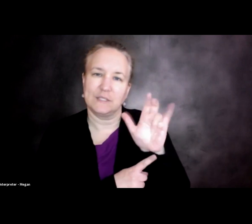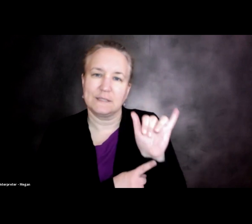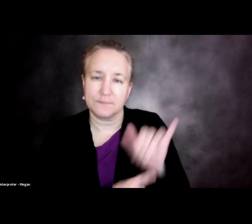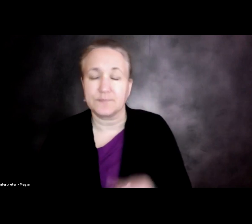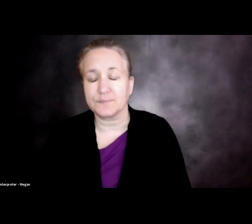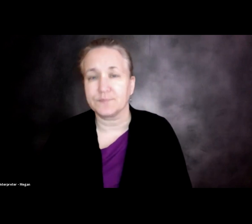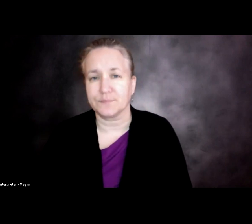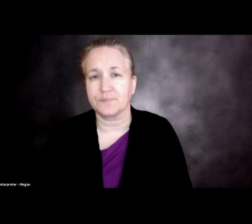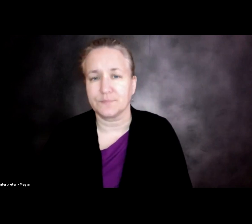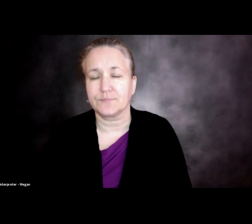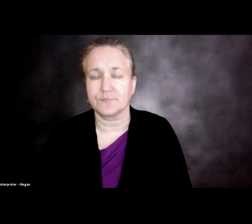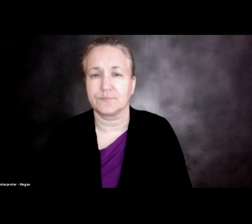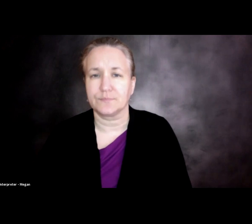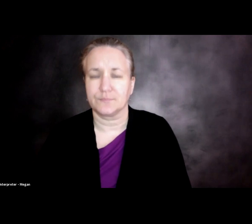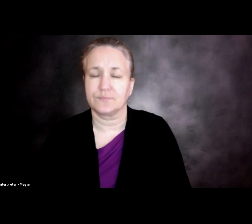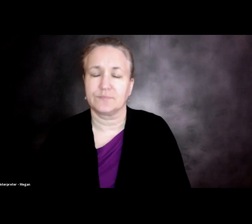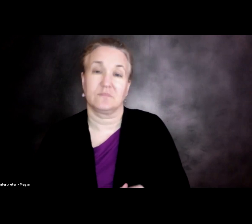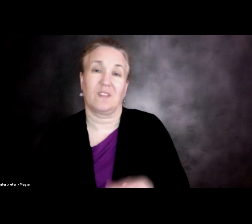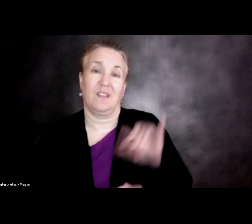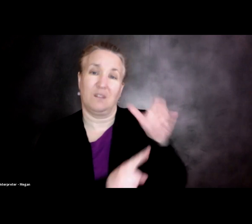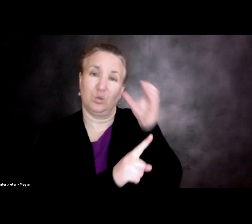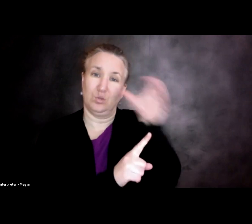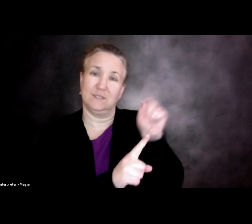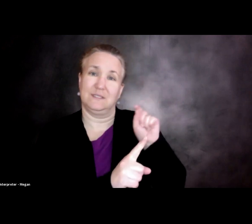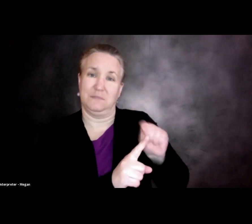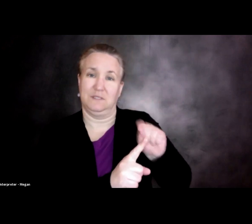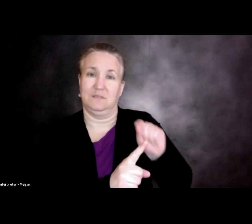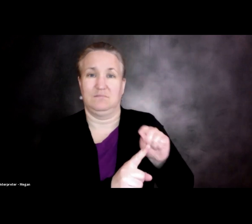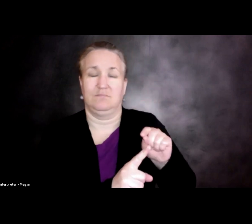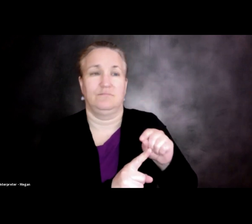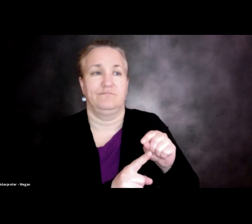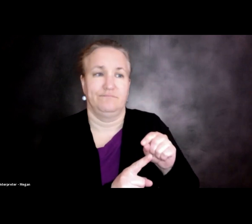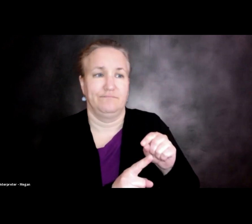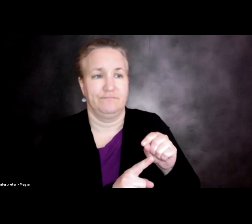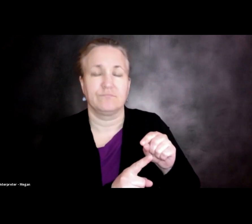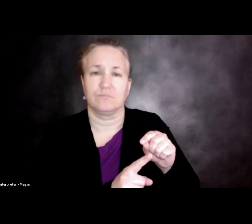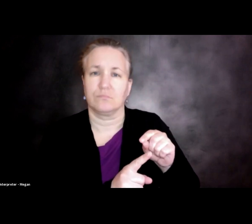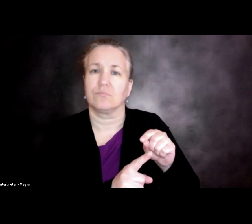I think agency as a concept has been richly explored